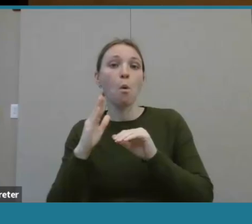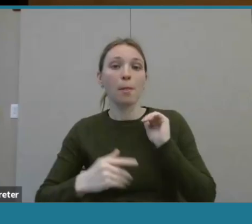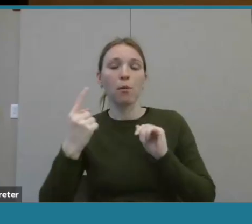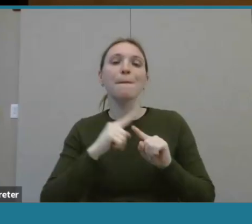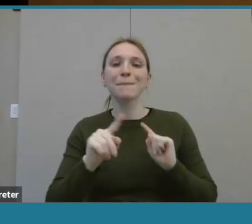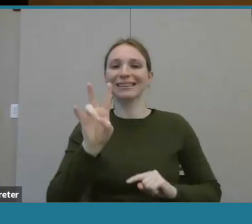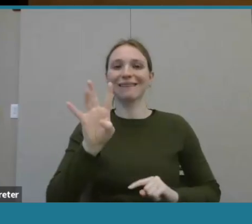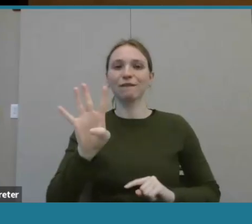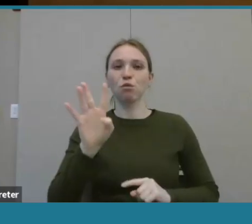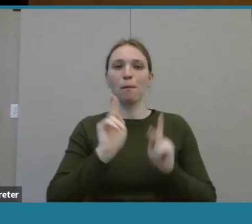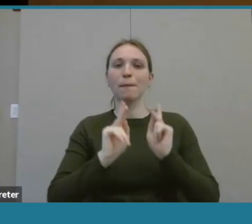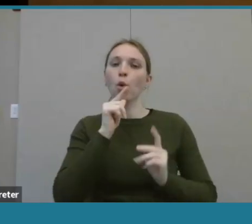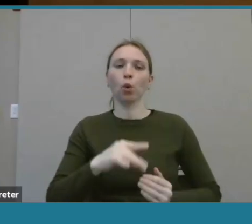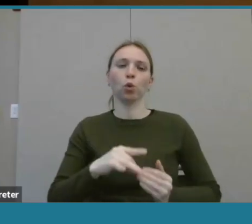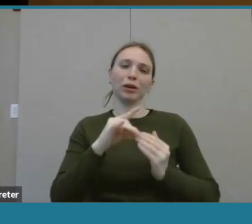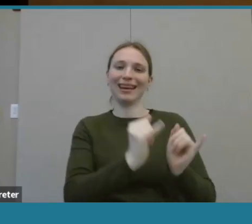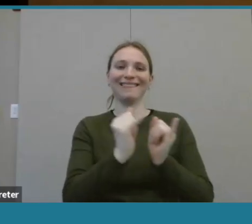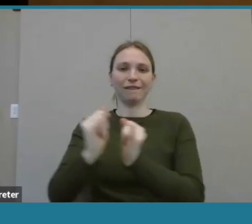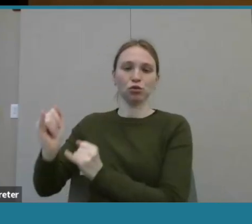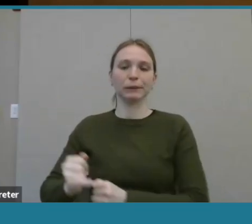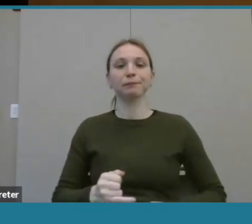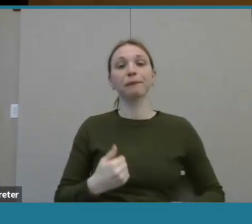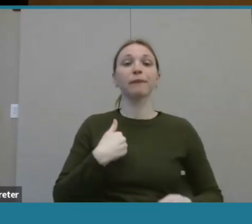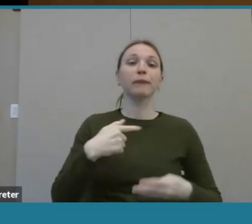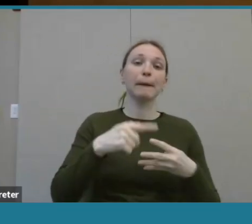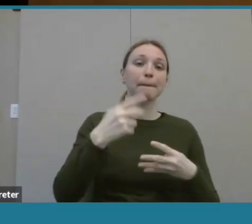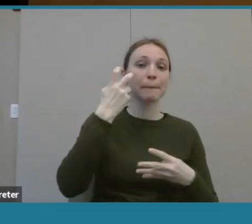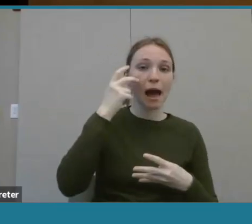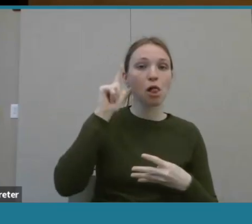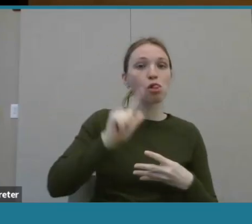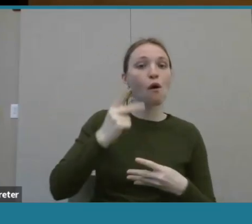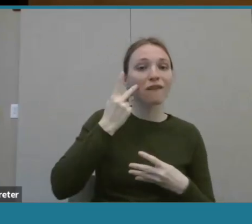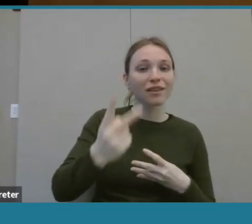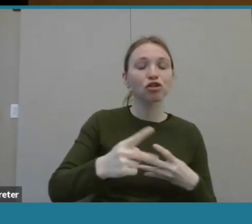We had blind and low vision participants, folks from the deaf and hard of hearing